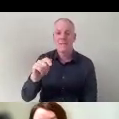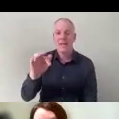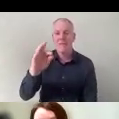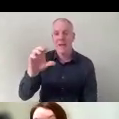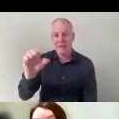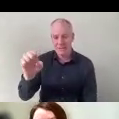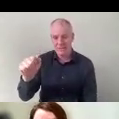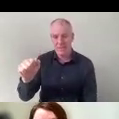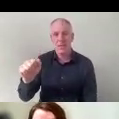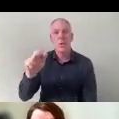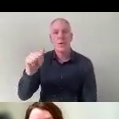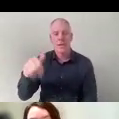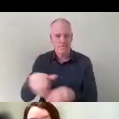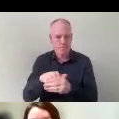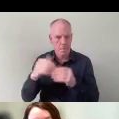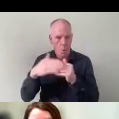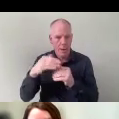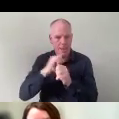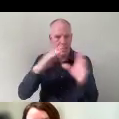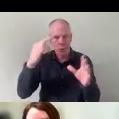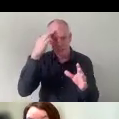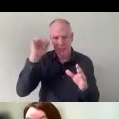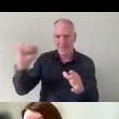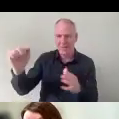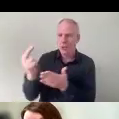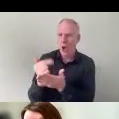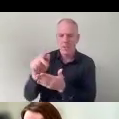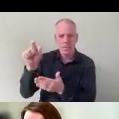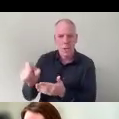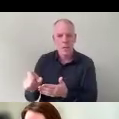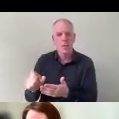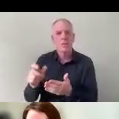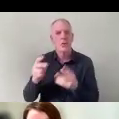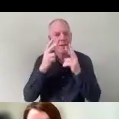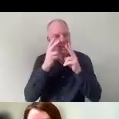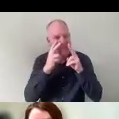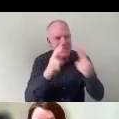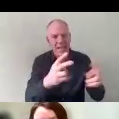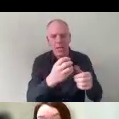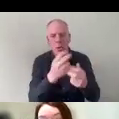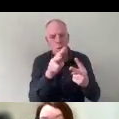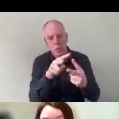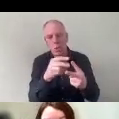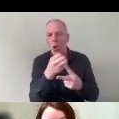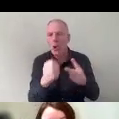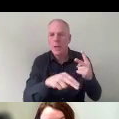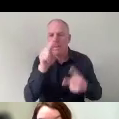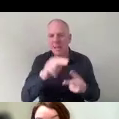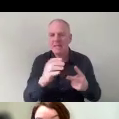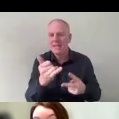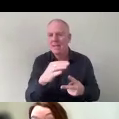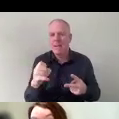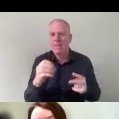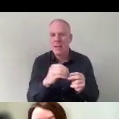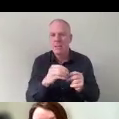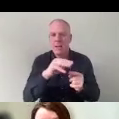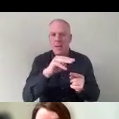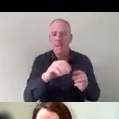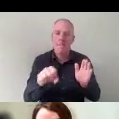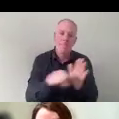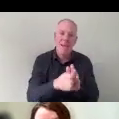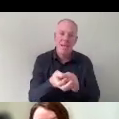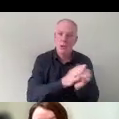really enrich our understanding of this artist by visiting those two other paintings that Aoife referred to in her talk at the Massacre of the Innocents in Rome and the